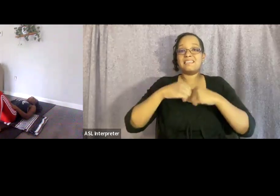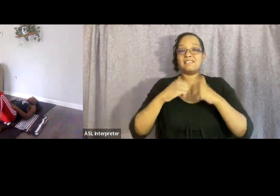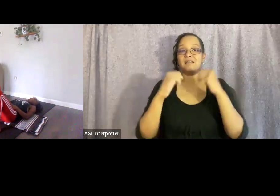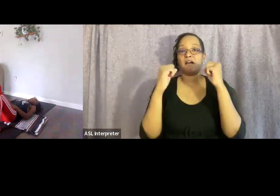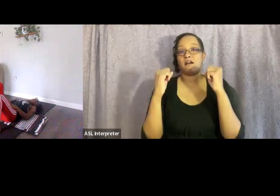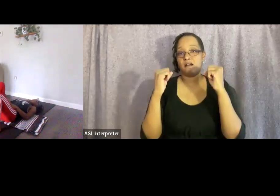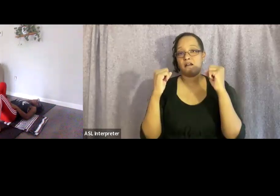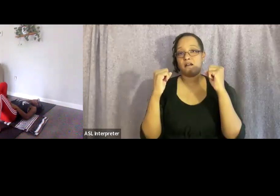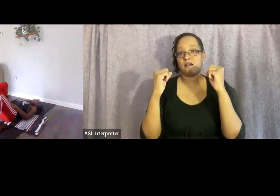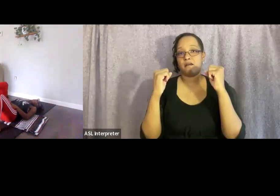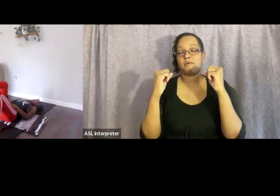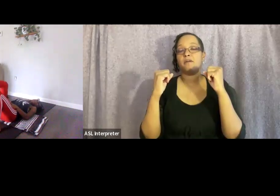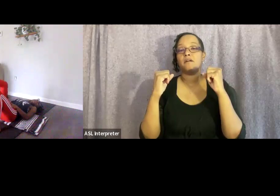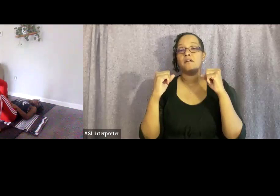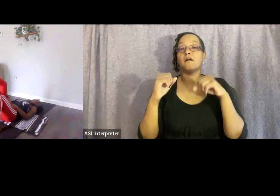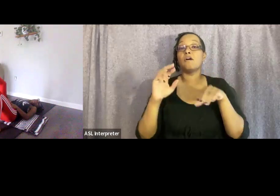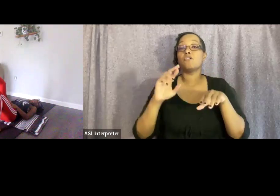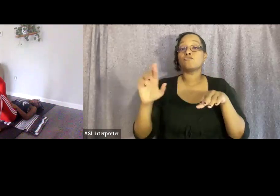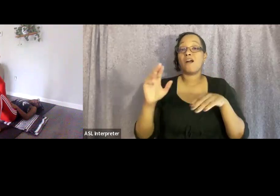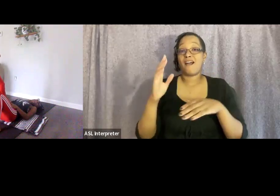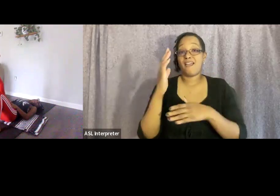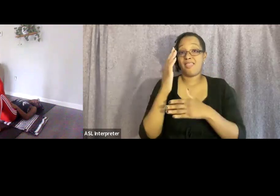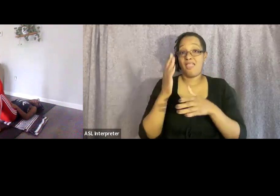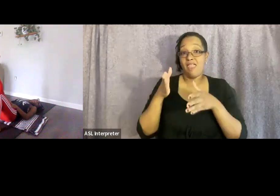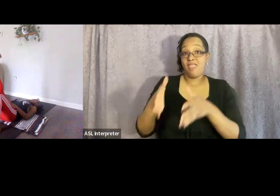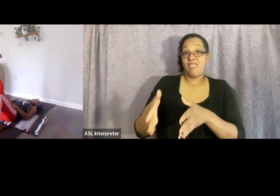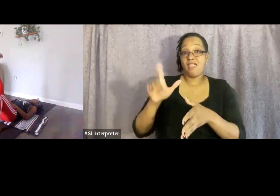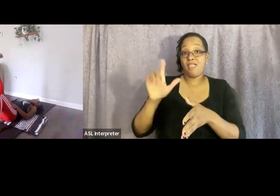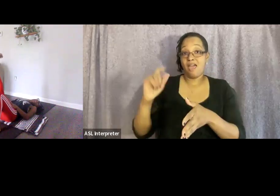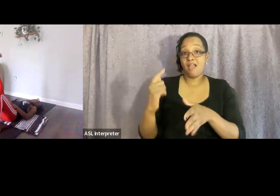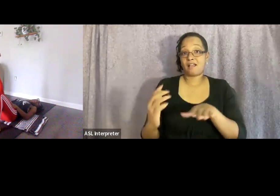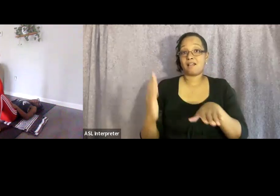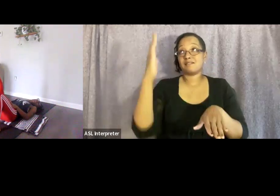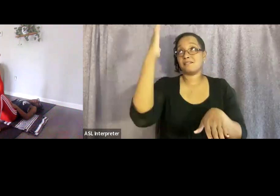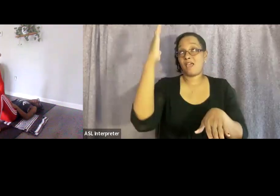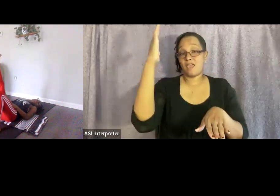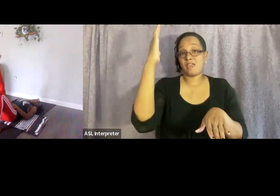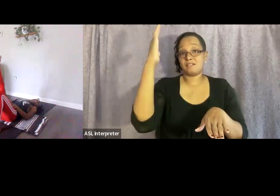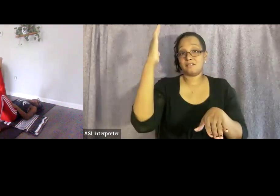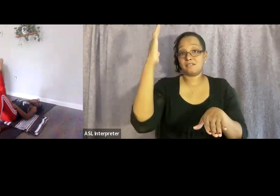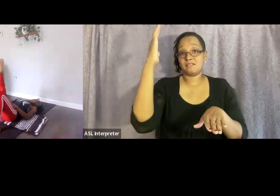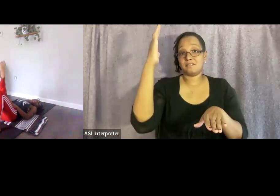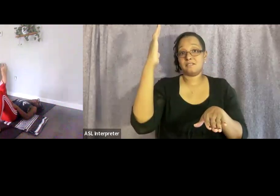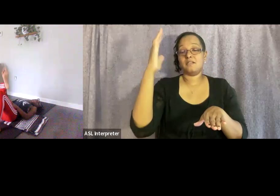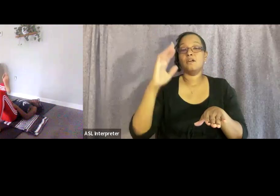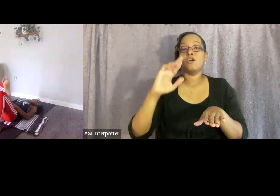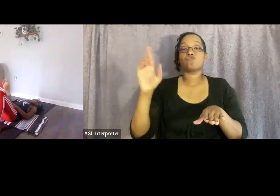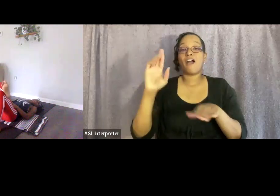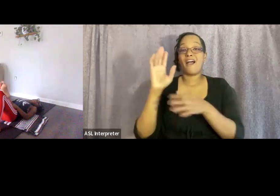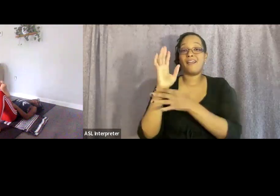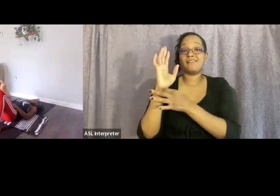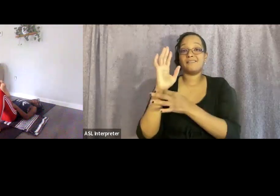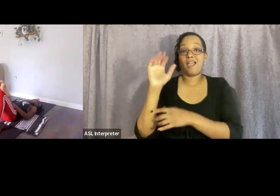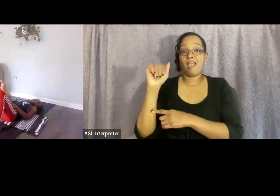Extend your right leg up towards the sky, and then cross your right ankle over your left knee,